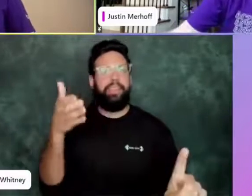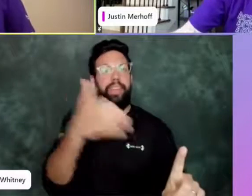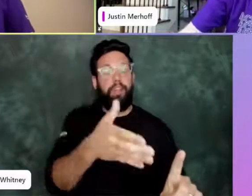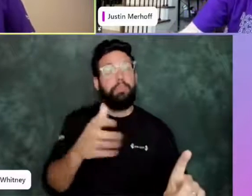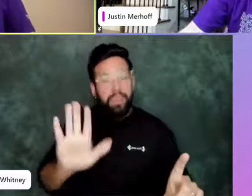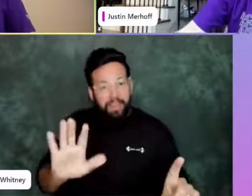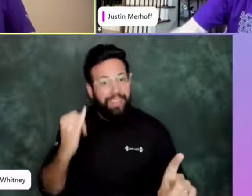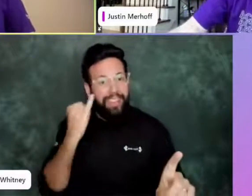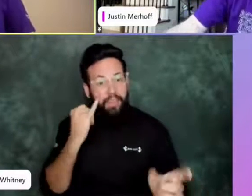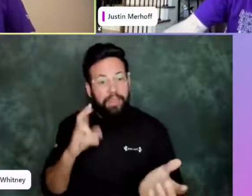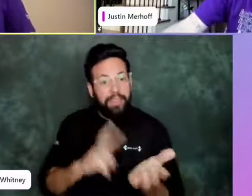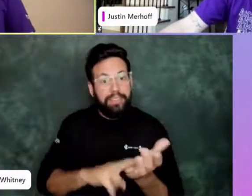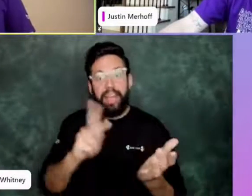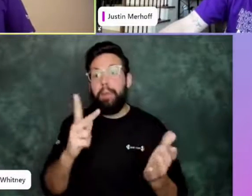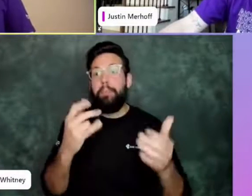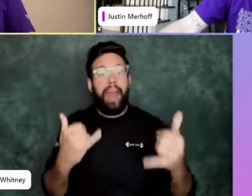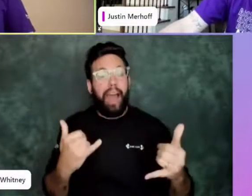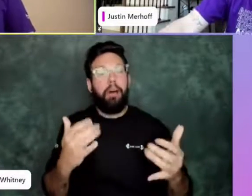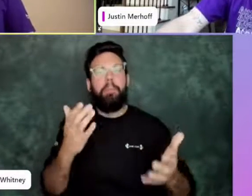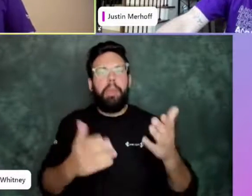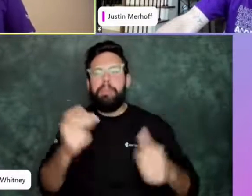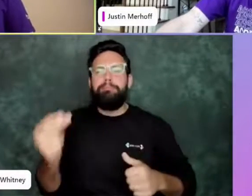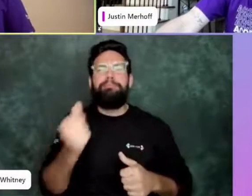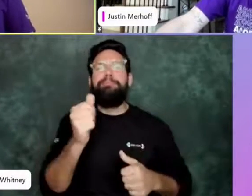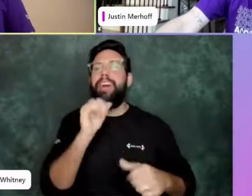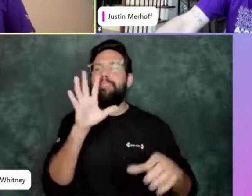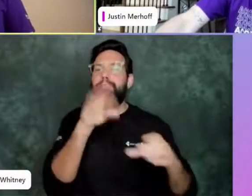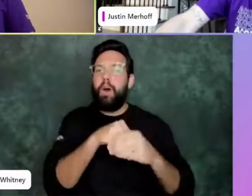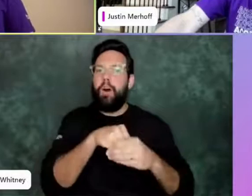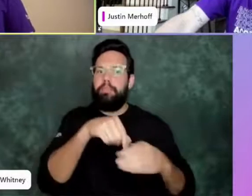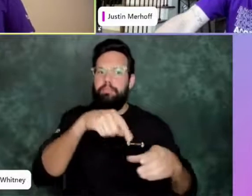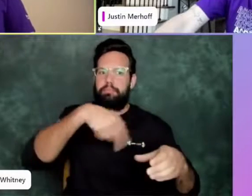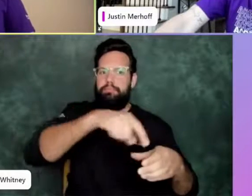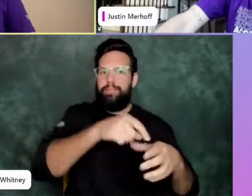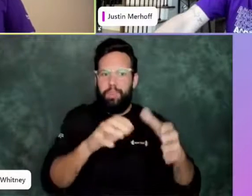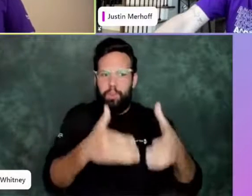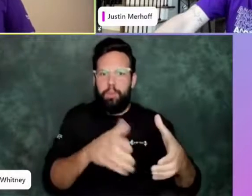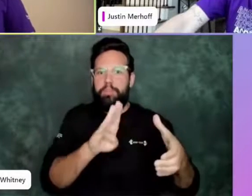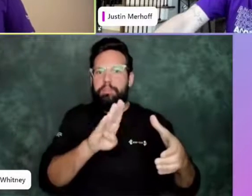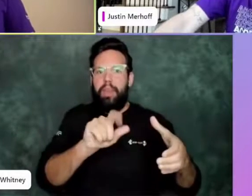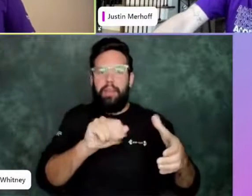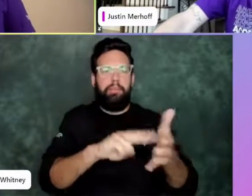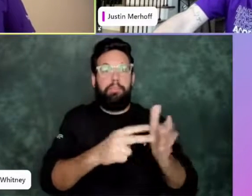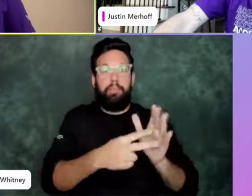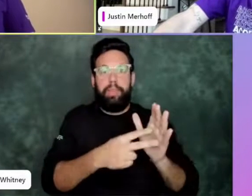if you don't get in earlier, you're gonna be first in line basically to start your trial,